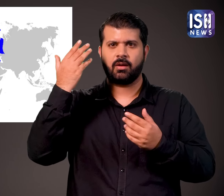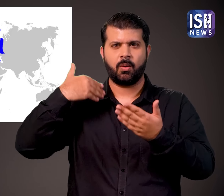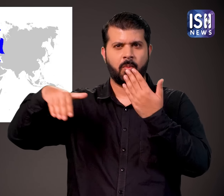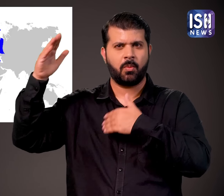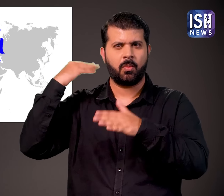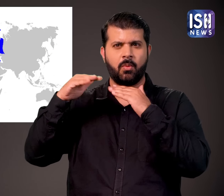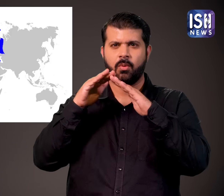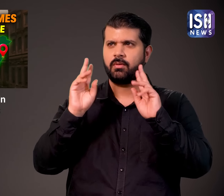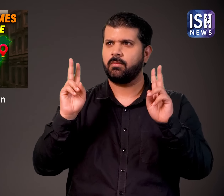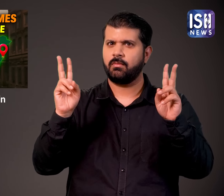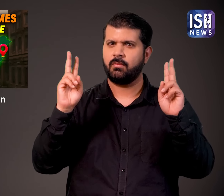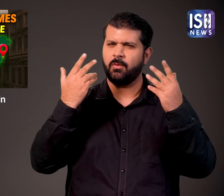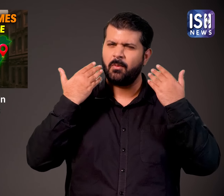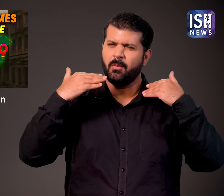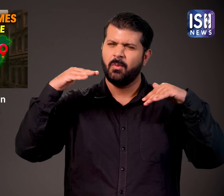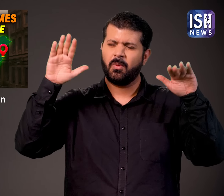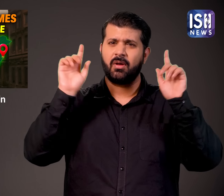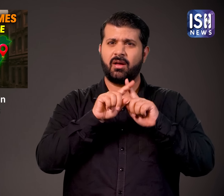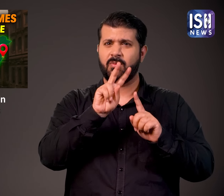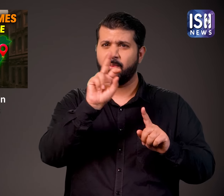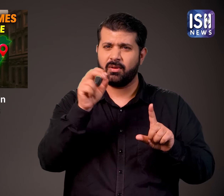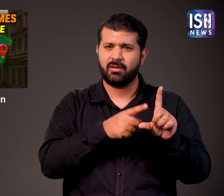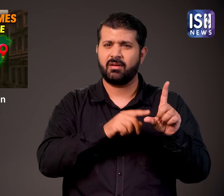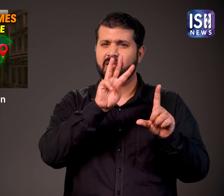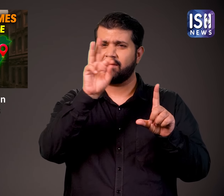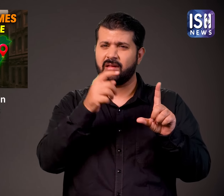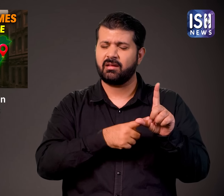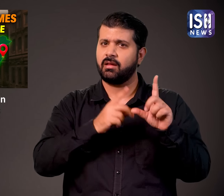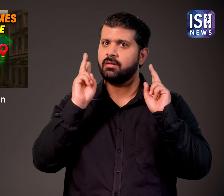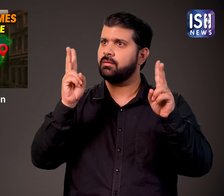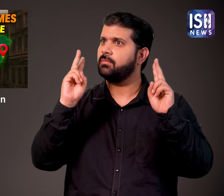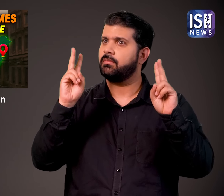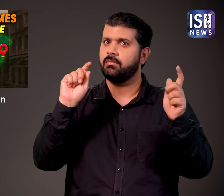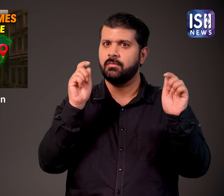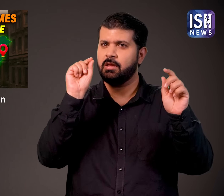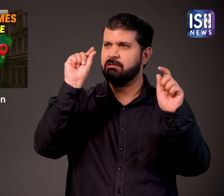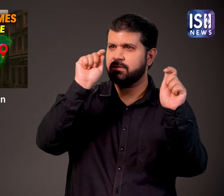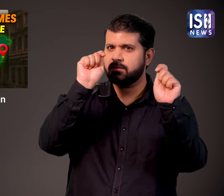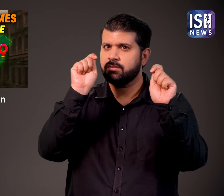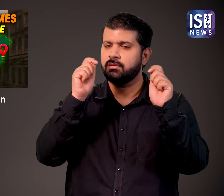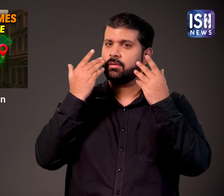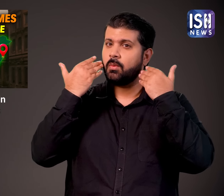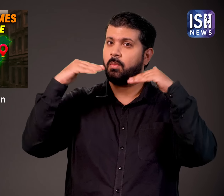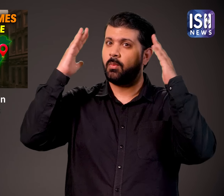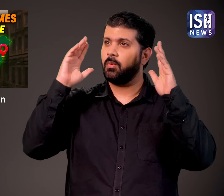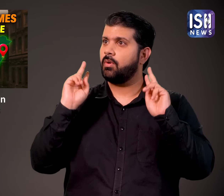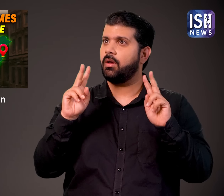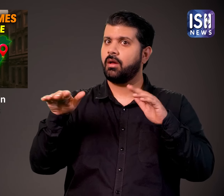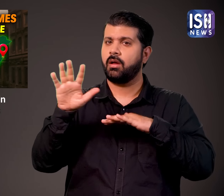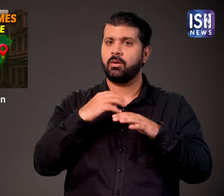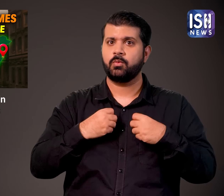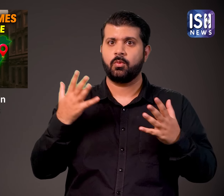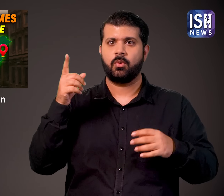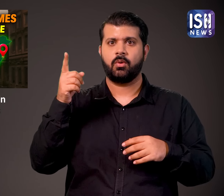protect their old cities and history dating back to 100-300 years,